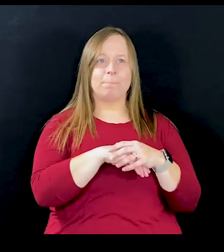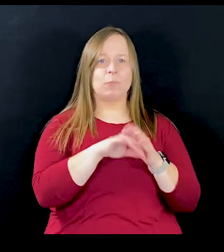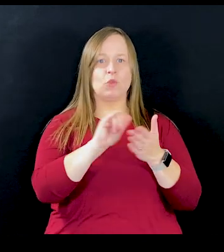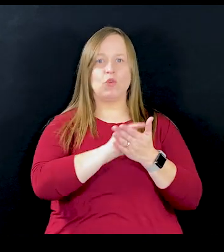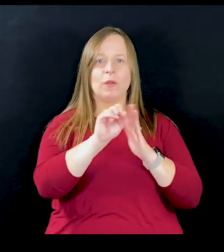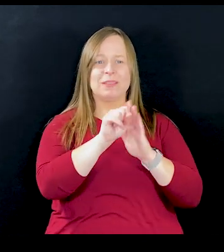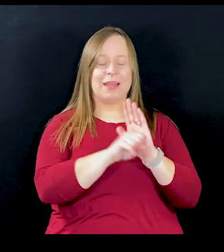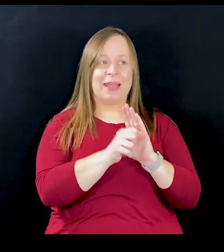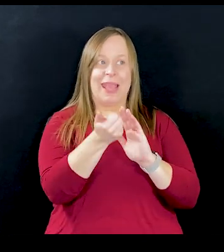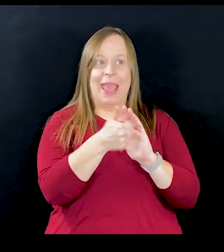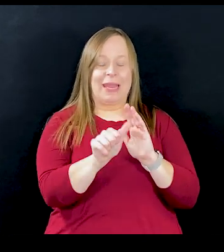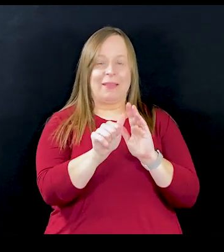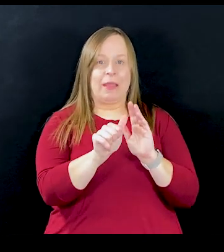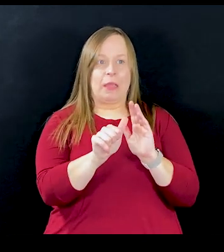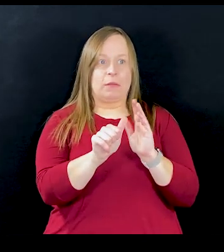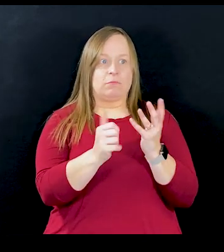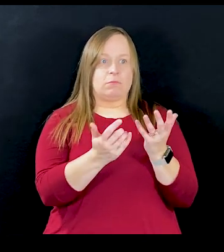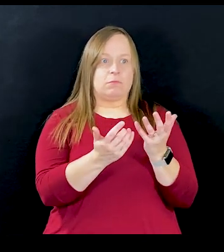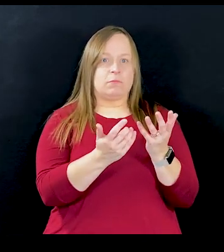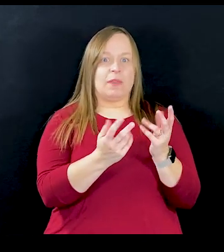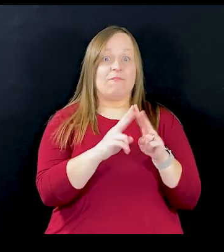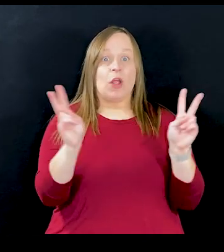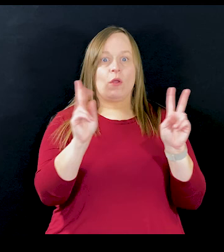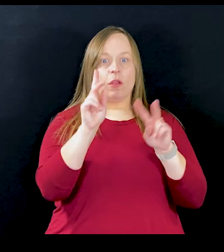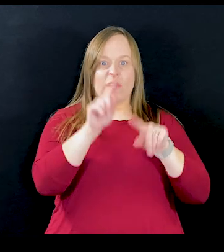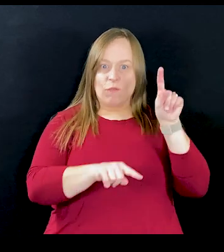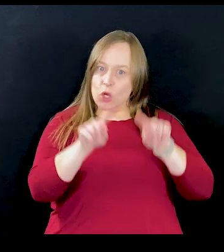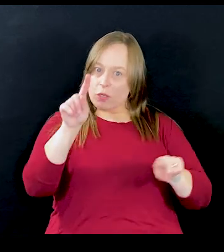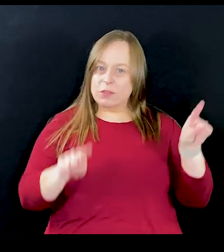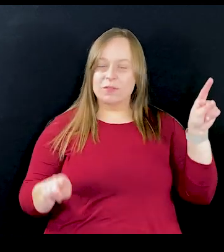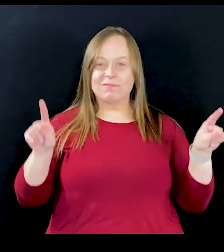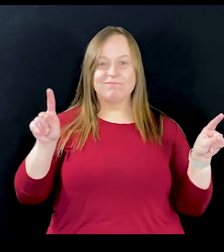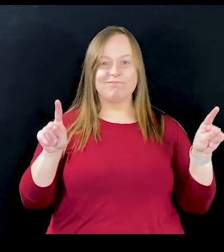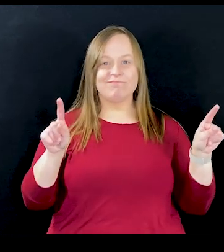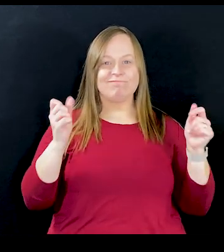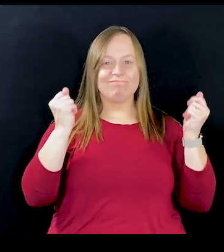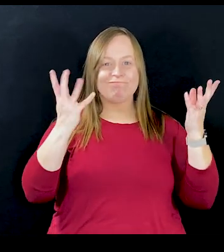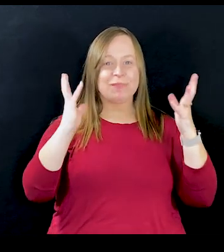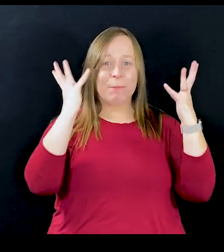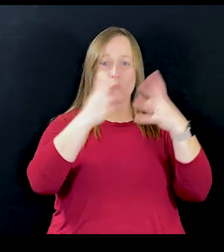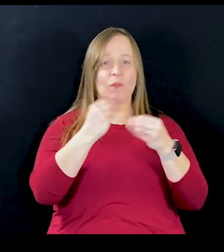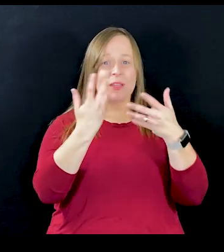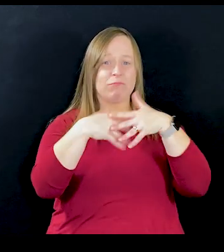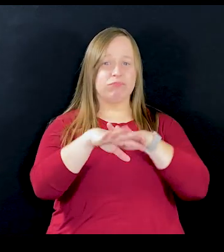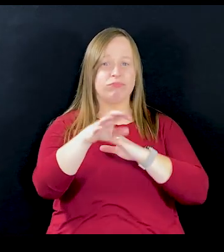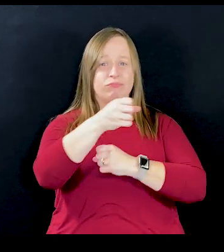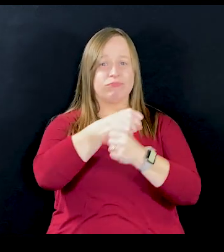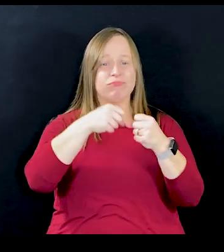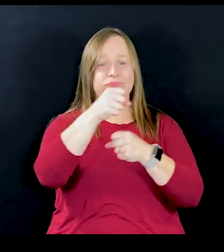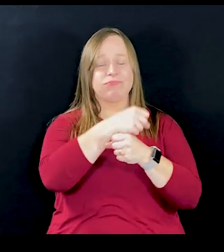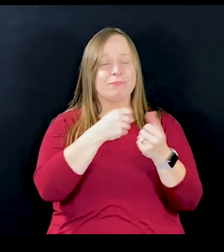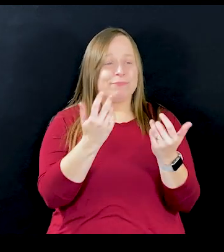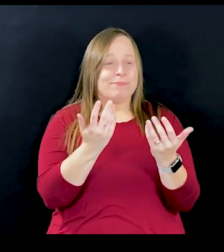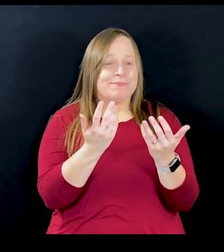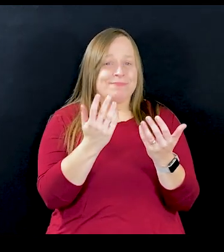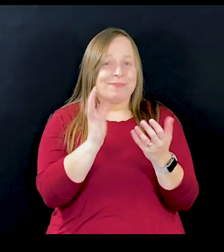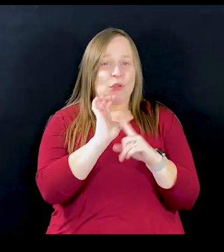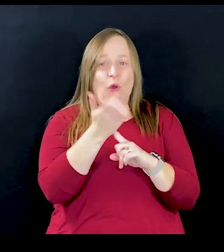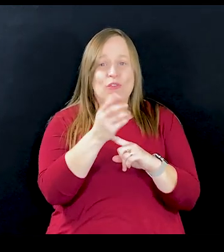New York state is anything. It's a very diverse and varied, and beautifully, culturally-varied community.